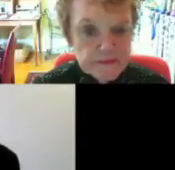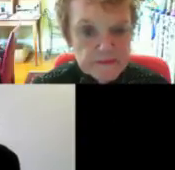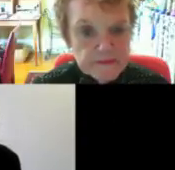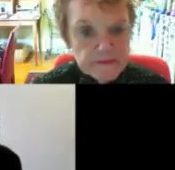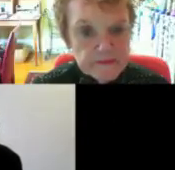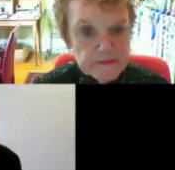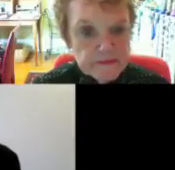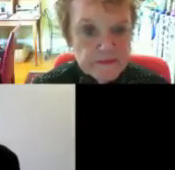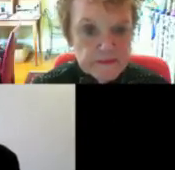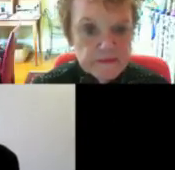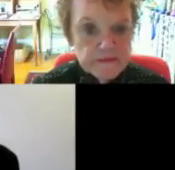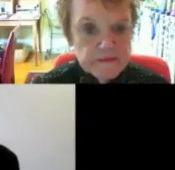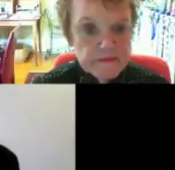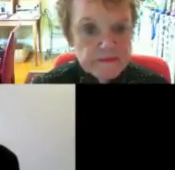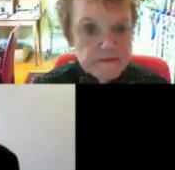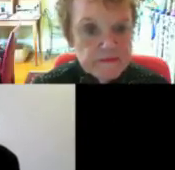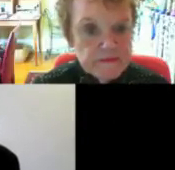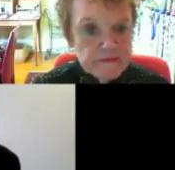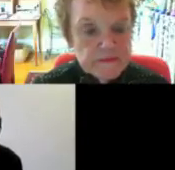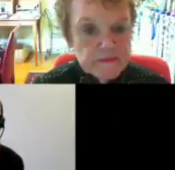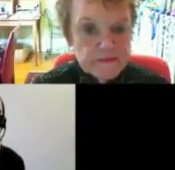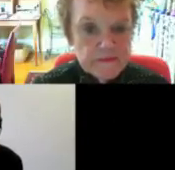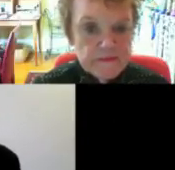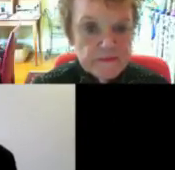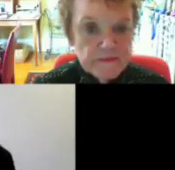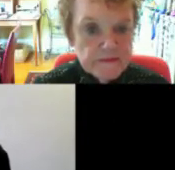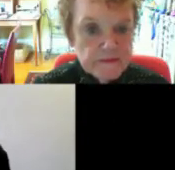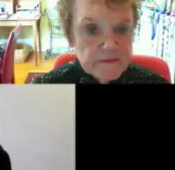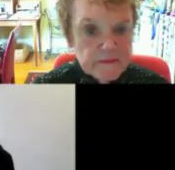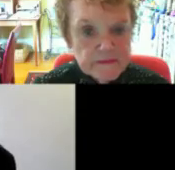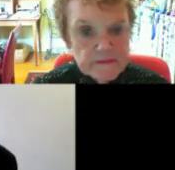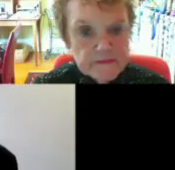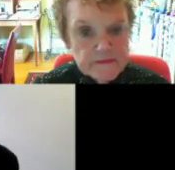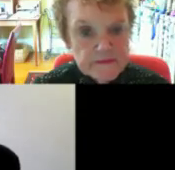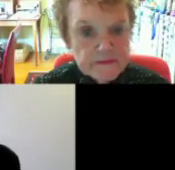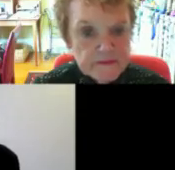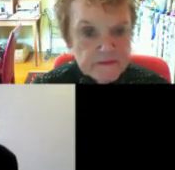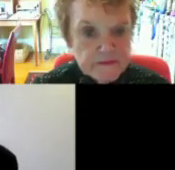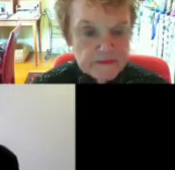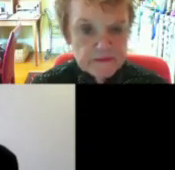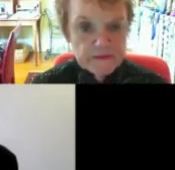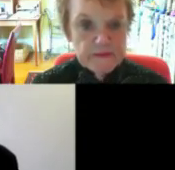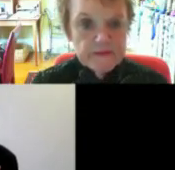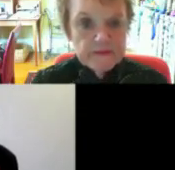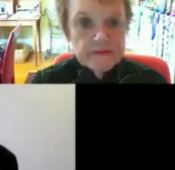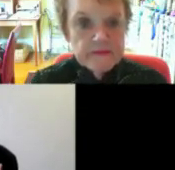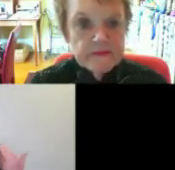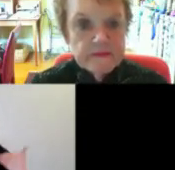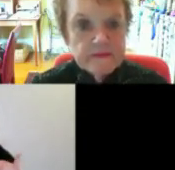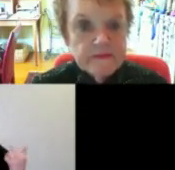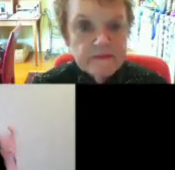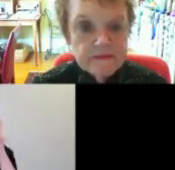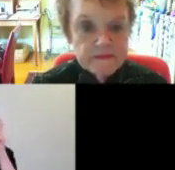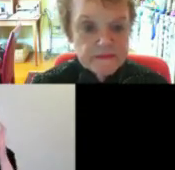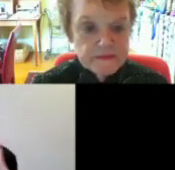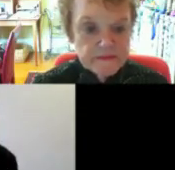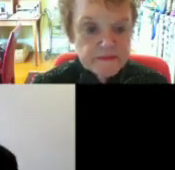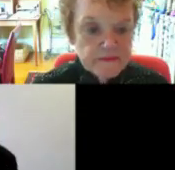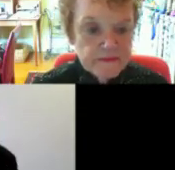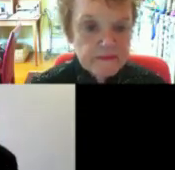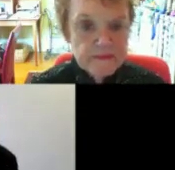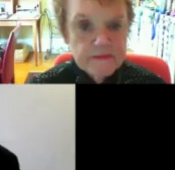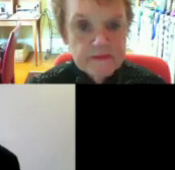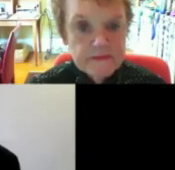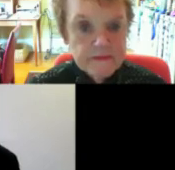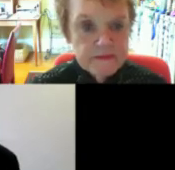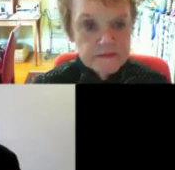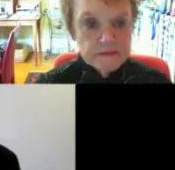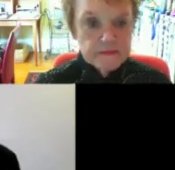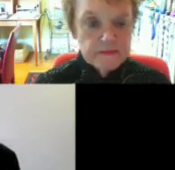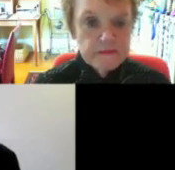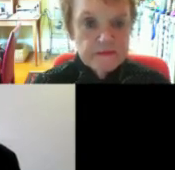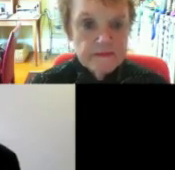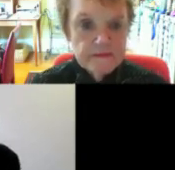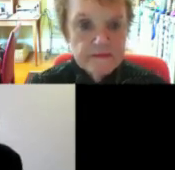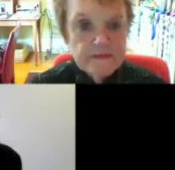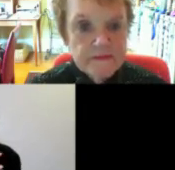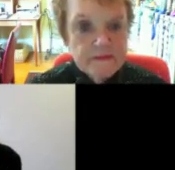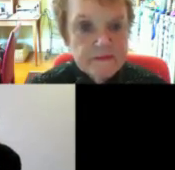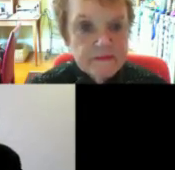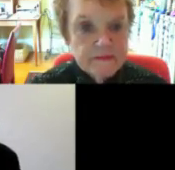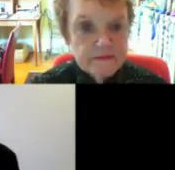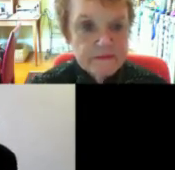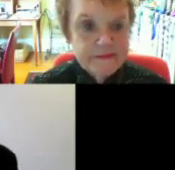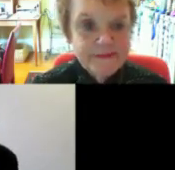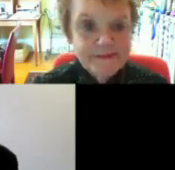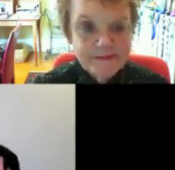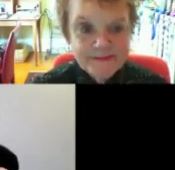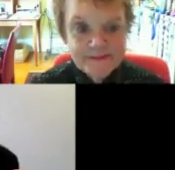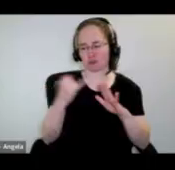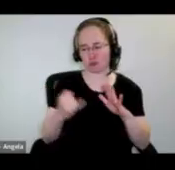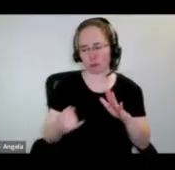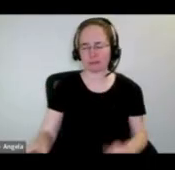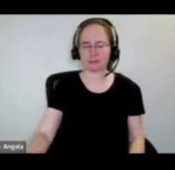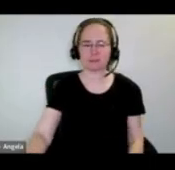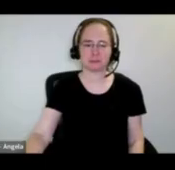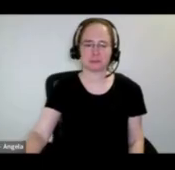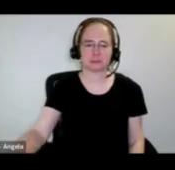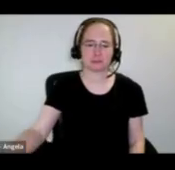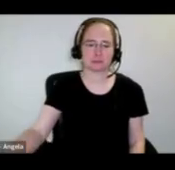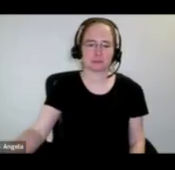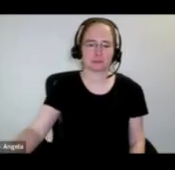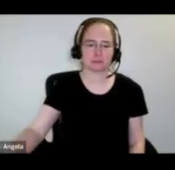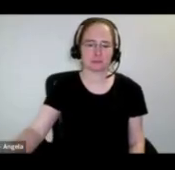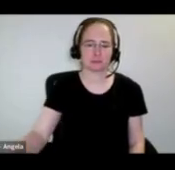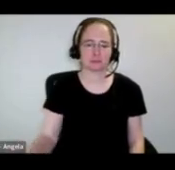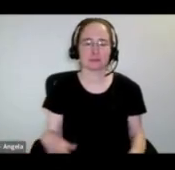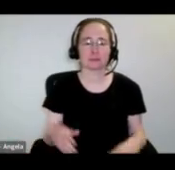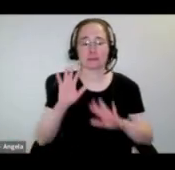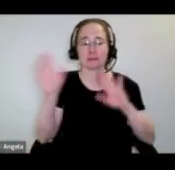Lindsay: Hi everyone, my name is Lindsay DuBois. I am a white woman in my late 30s. My pronouns are she, her. I am… I have blondish hair, it is mid-length, I'm wearing glasses, and a beige sweater, and behind me are lots of colorful pictures drawn by my children.